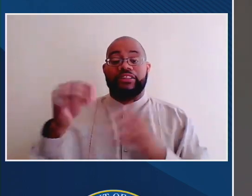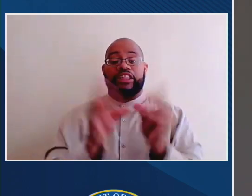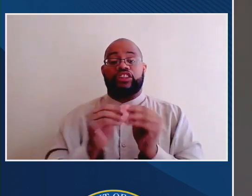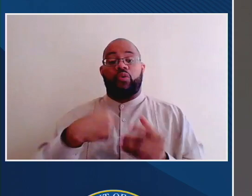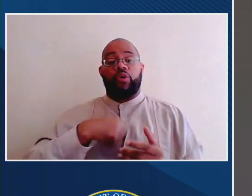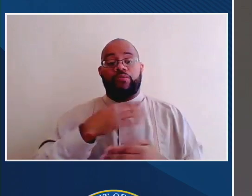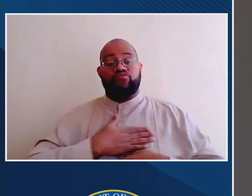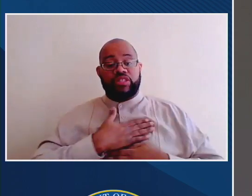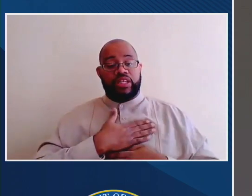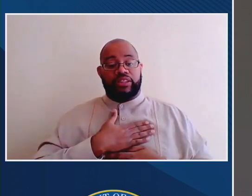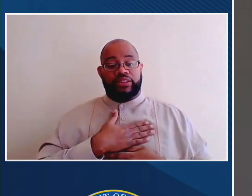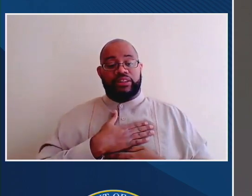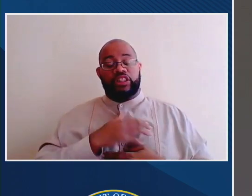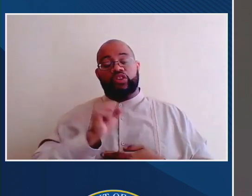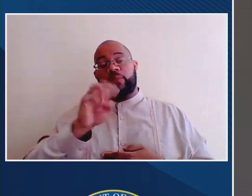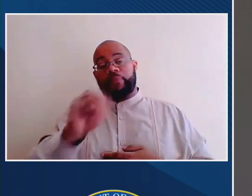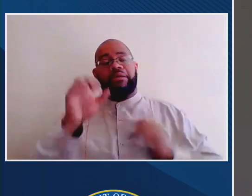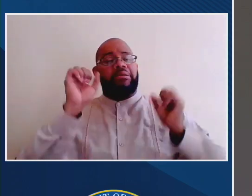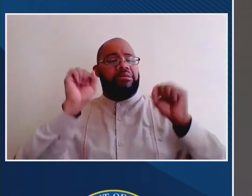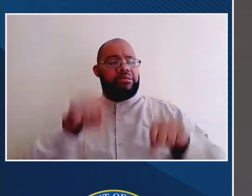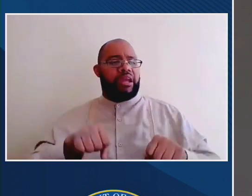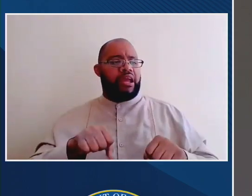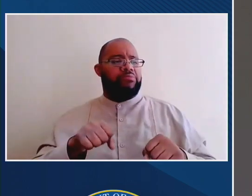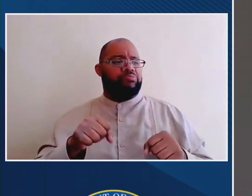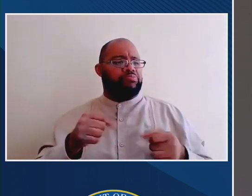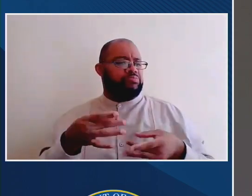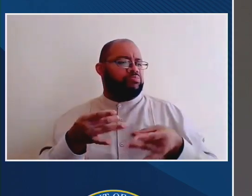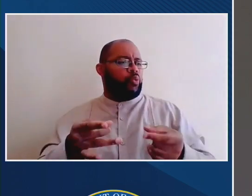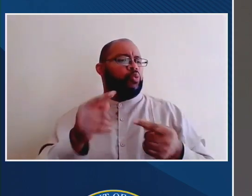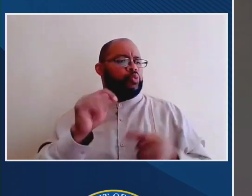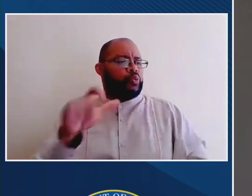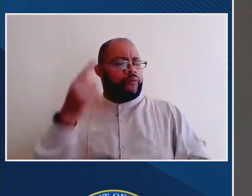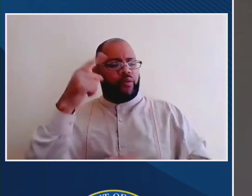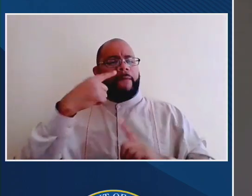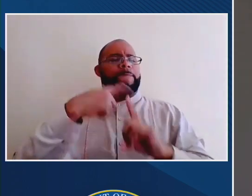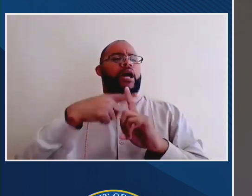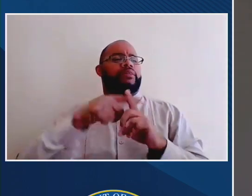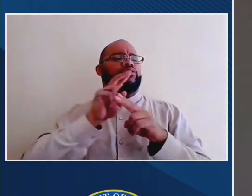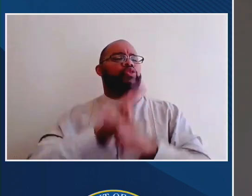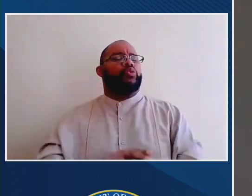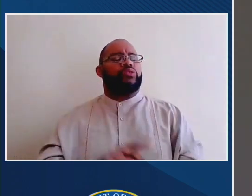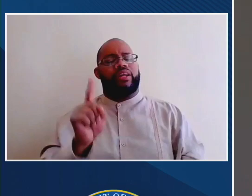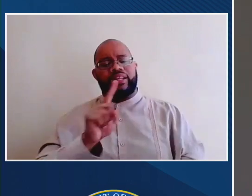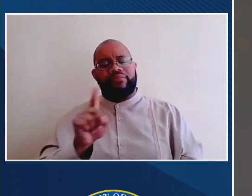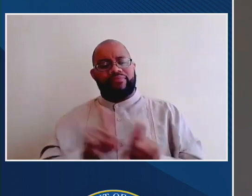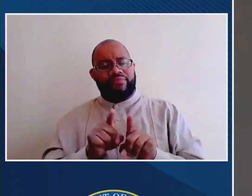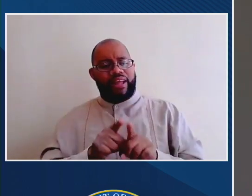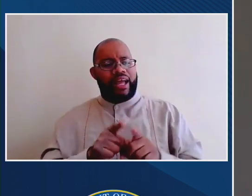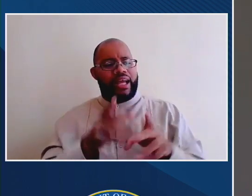that social media can be an effective tool for positive use, such as soliciting feedback from your respective